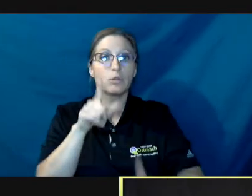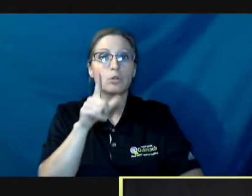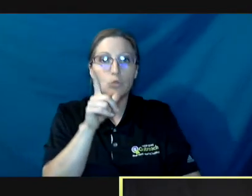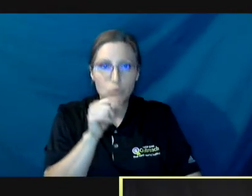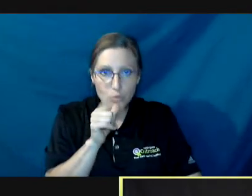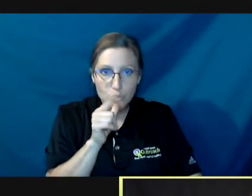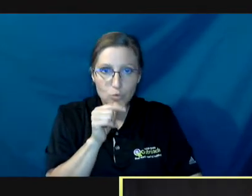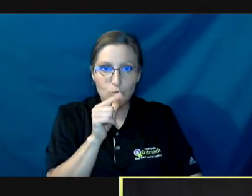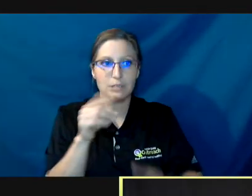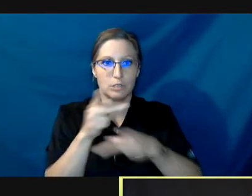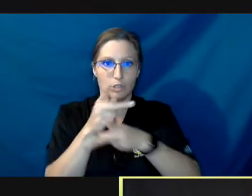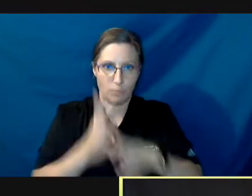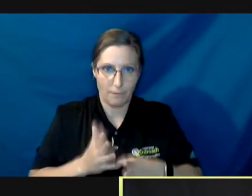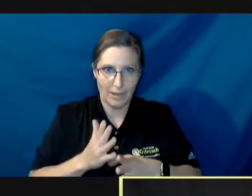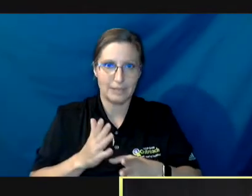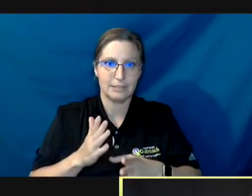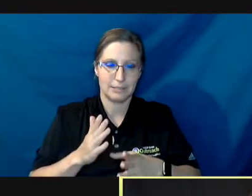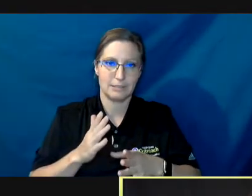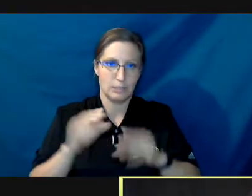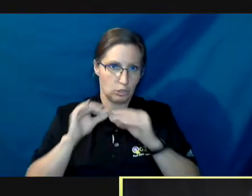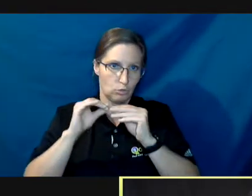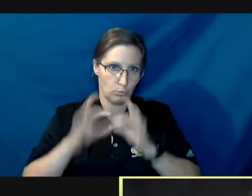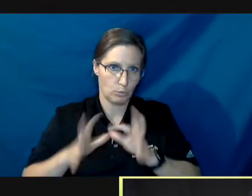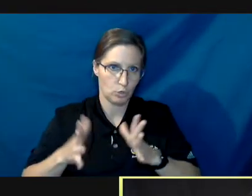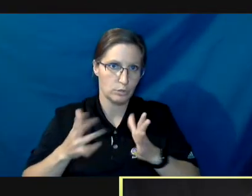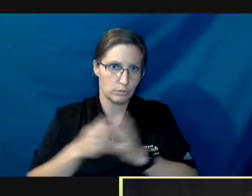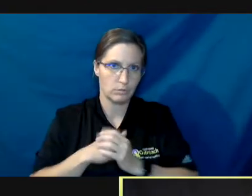who would be supervising educational interpreters.